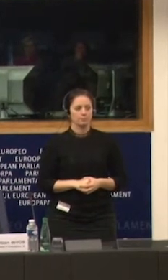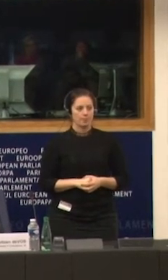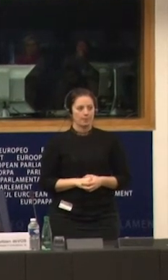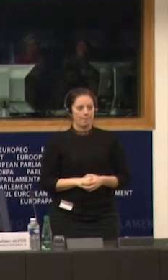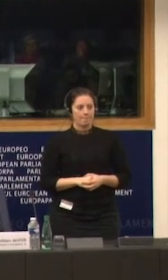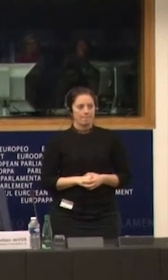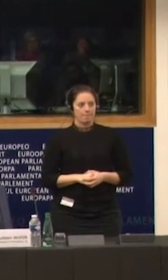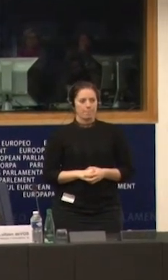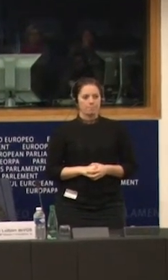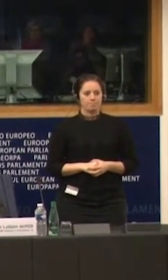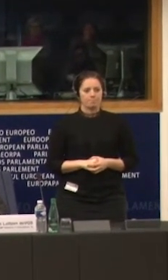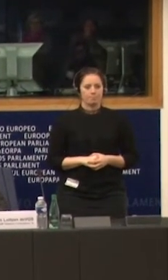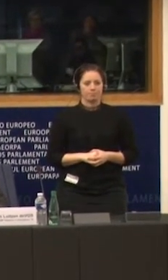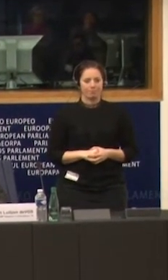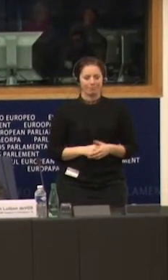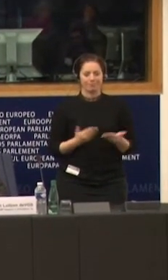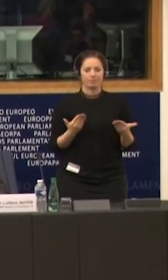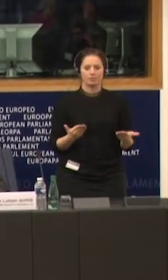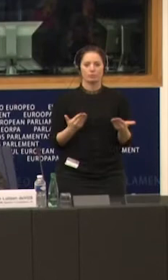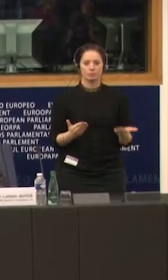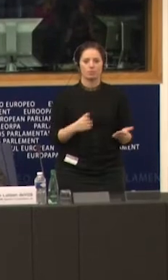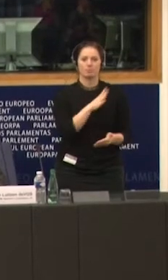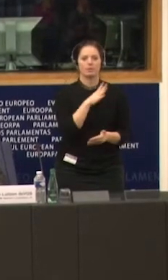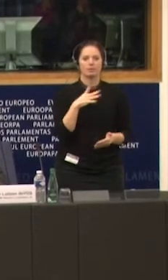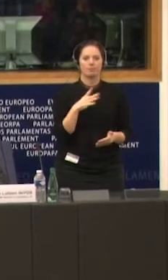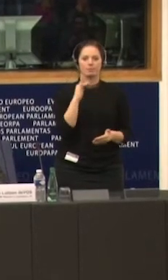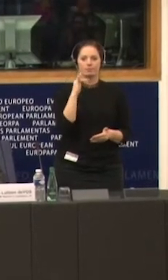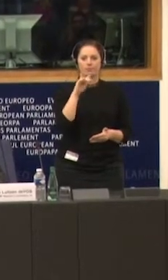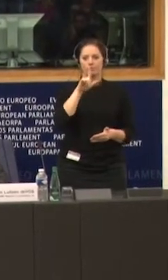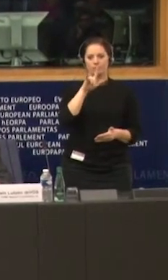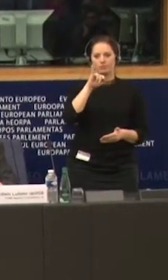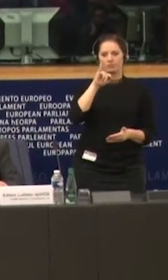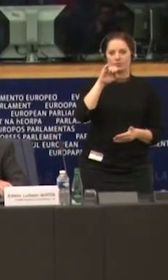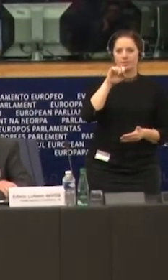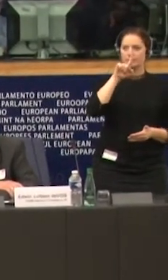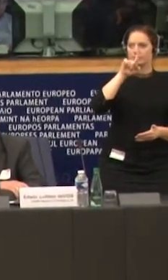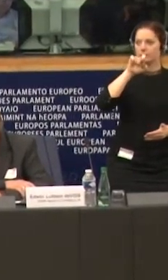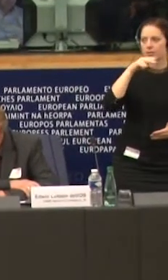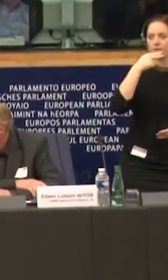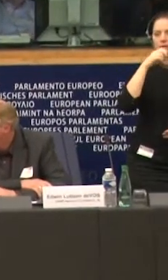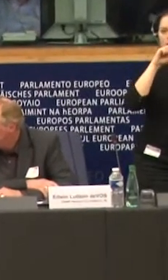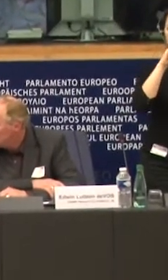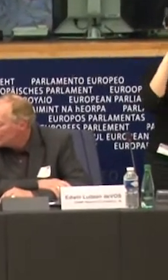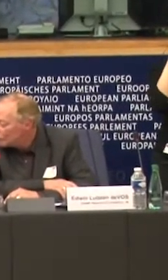Our next speaker is Katrin Fliegenschnee. Who will be telling us about a program well worth taking a closer look at.